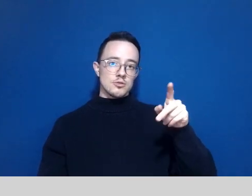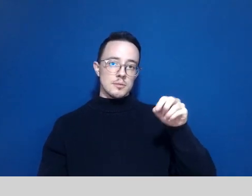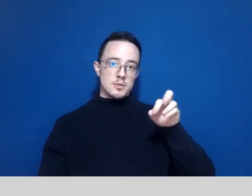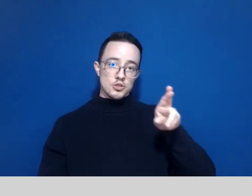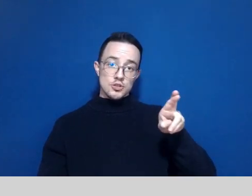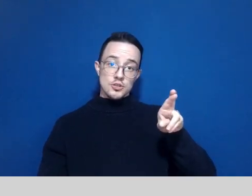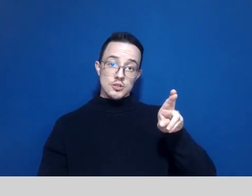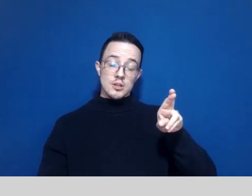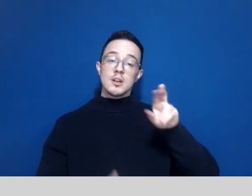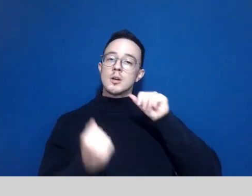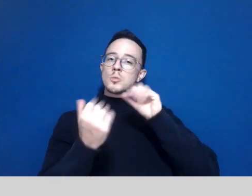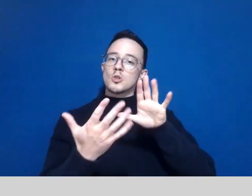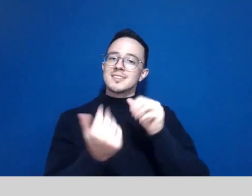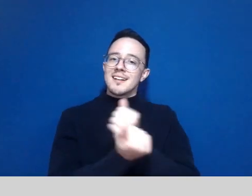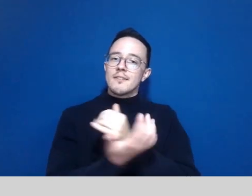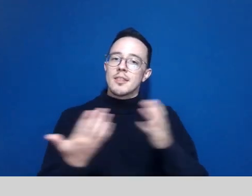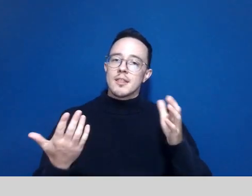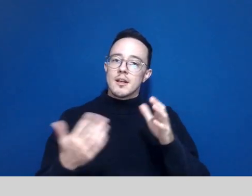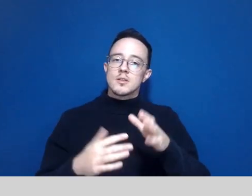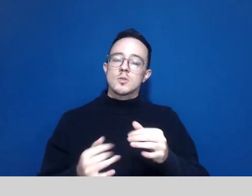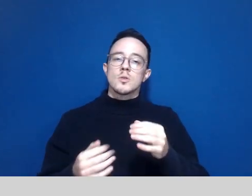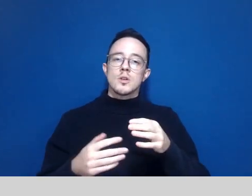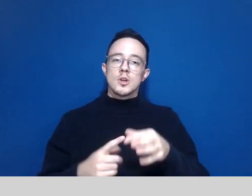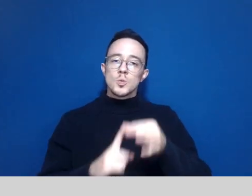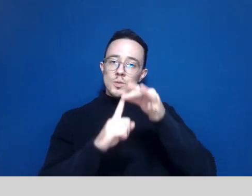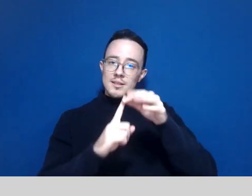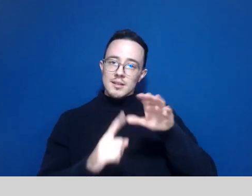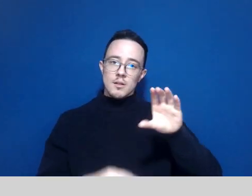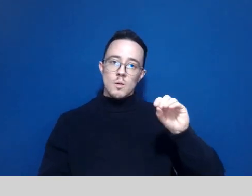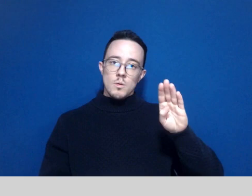because Transcriptor treats everything as it's an object.